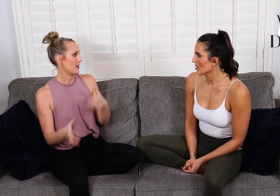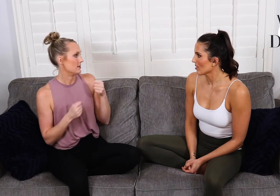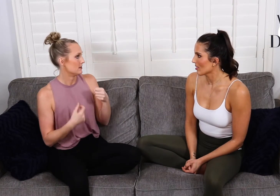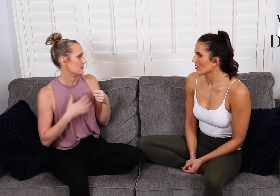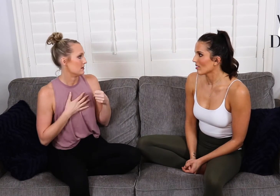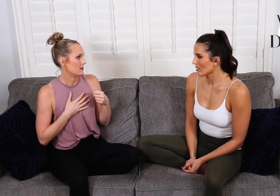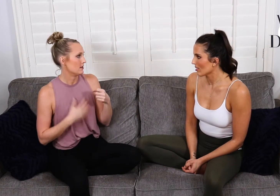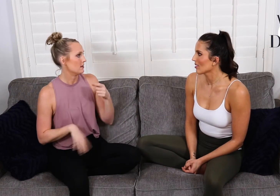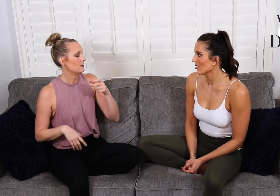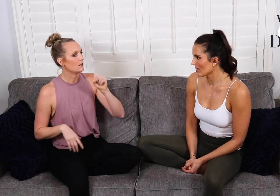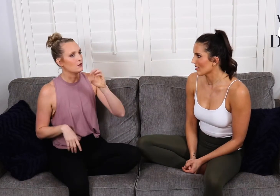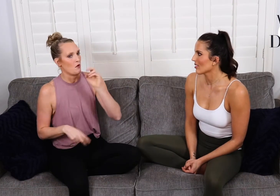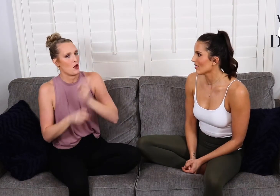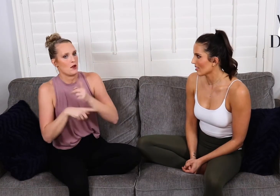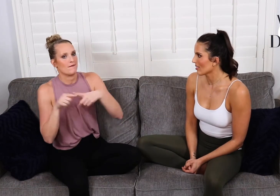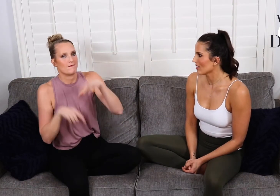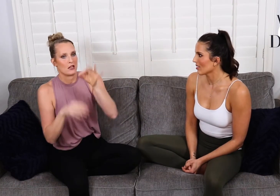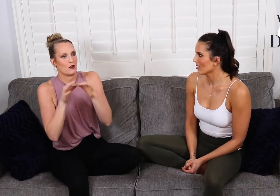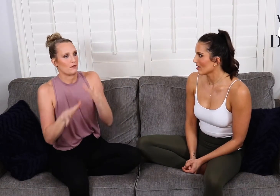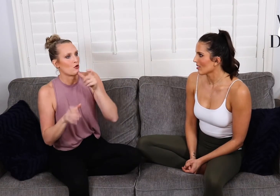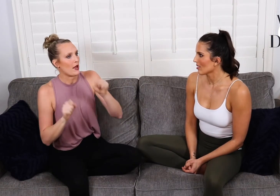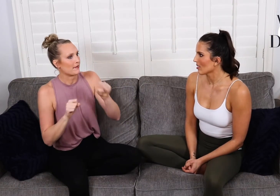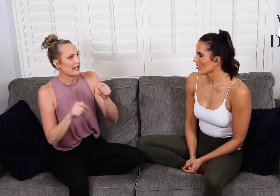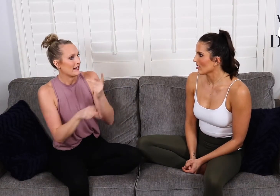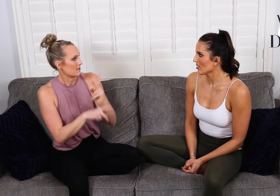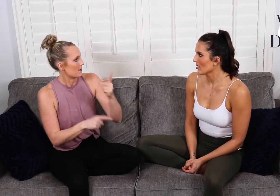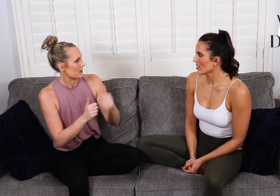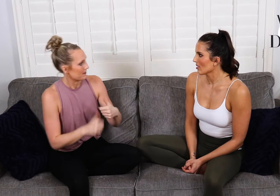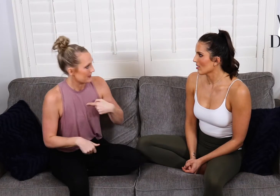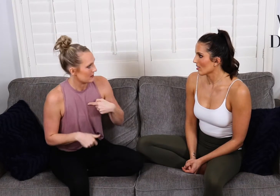I sign fast. I know that, and so it's really hard to find an interpreter who's capable of keeping